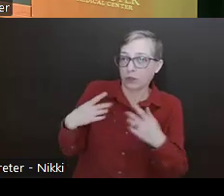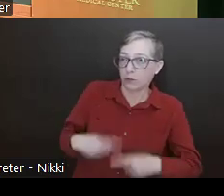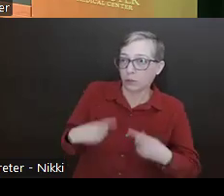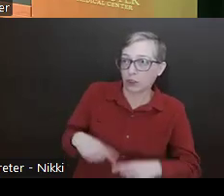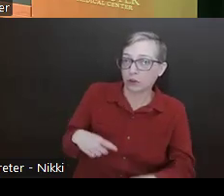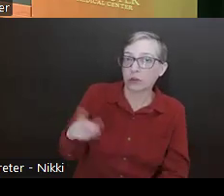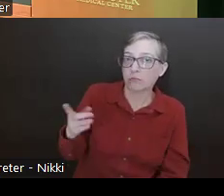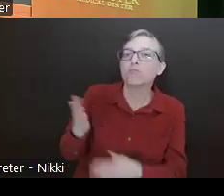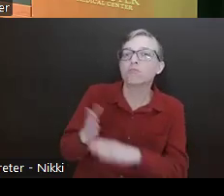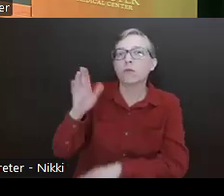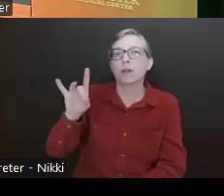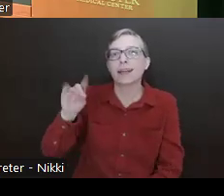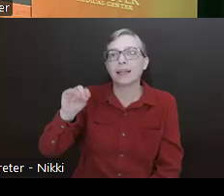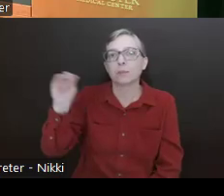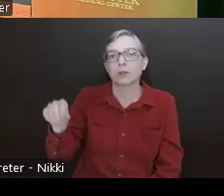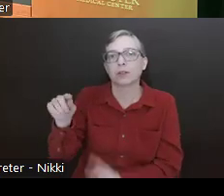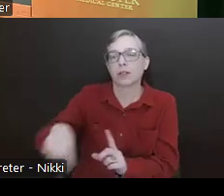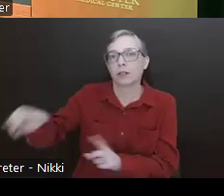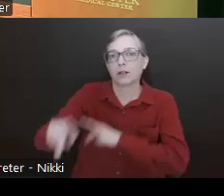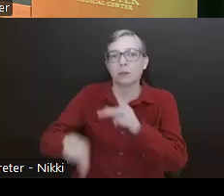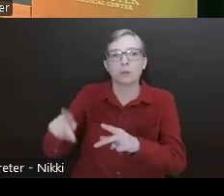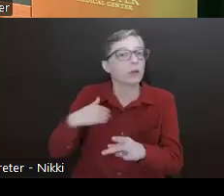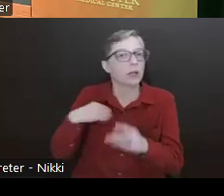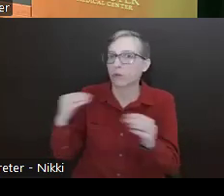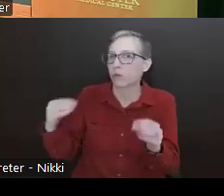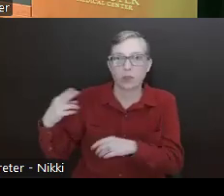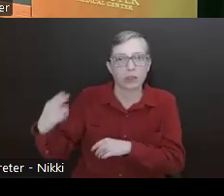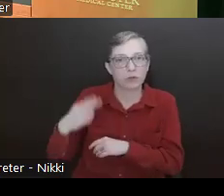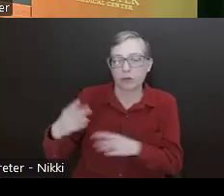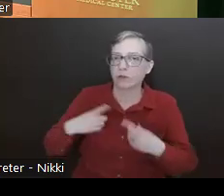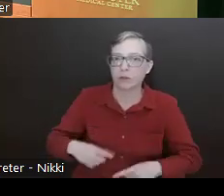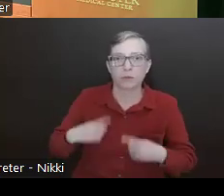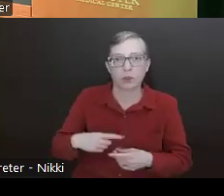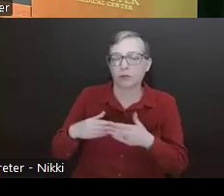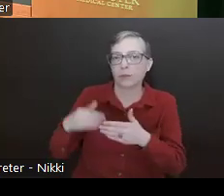those folks had no history of depression before uh entering into the study so they were experiencing